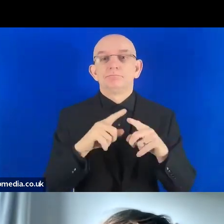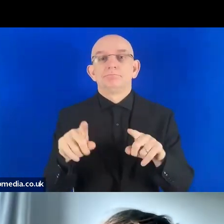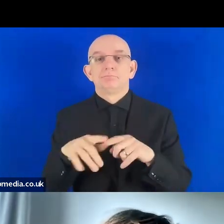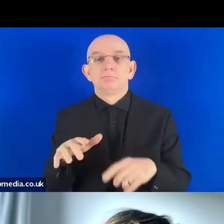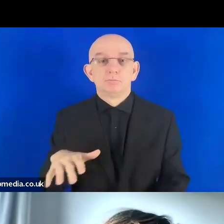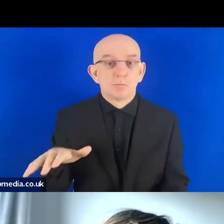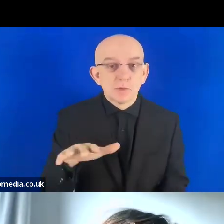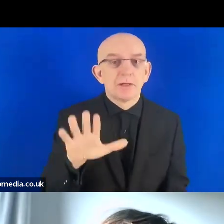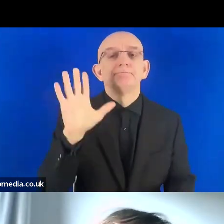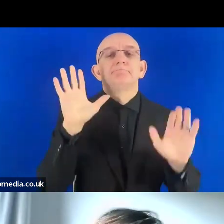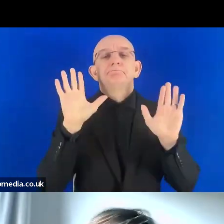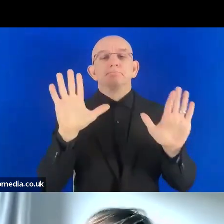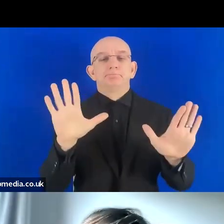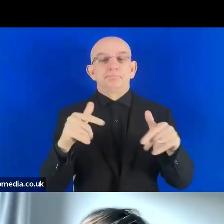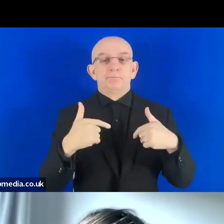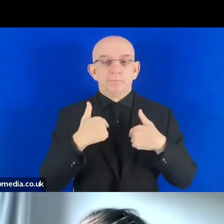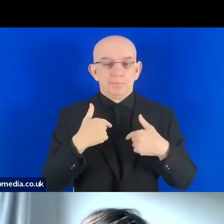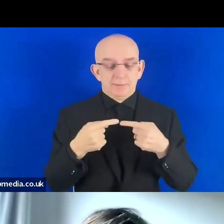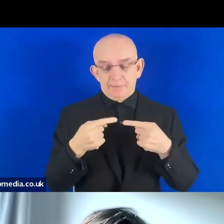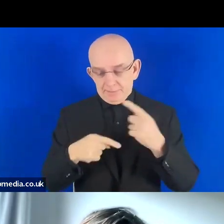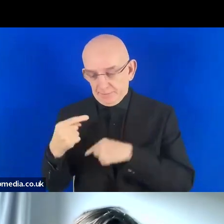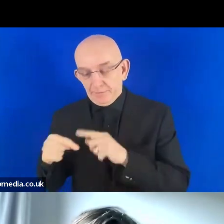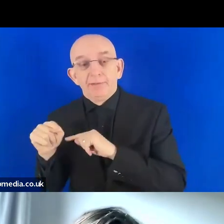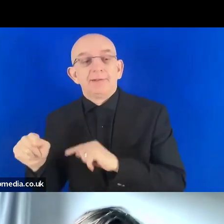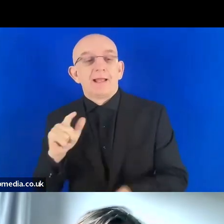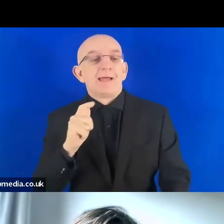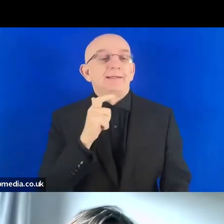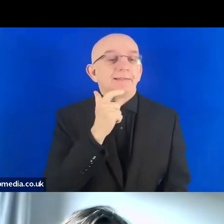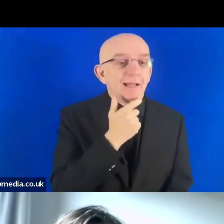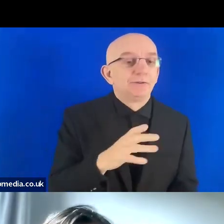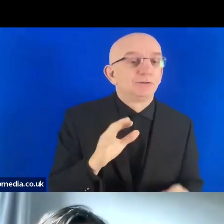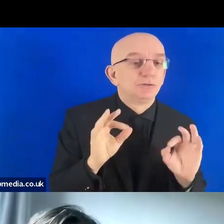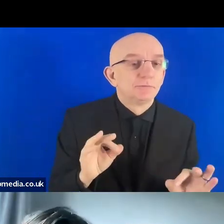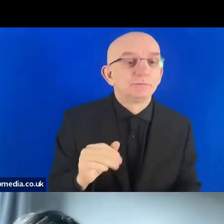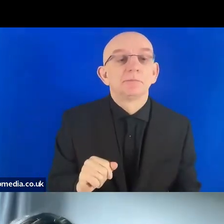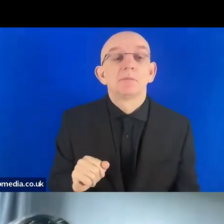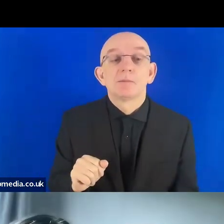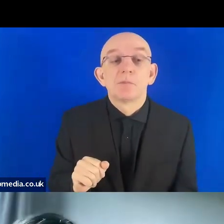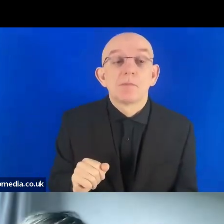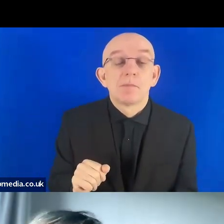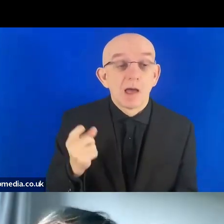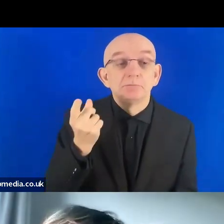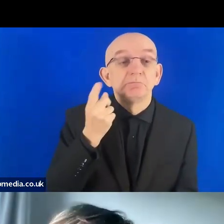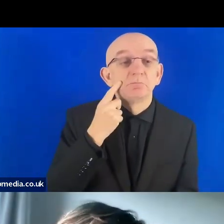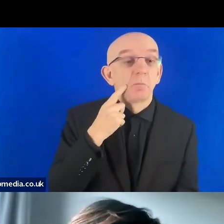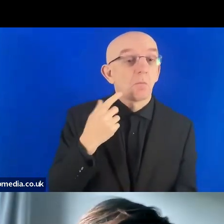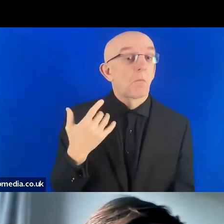The cyber Bolshoi? Let's try now with some Hindi. We're going to try to see.